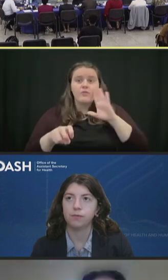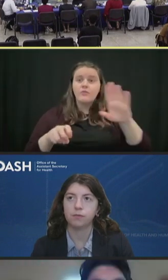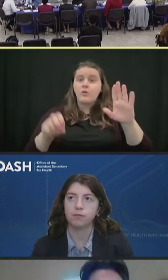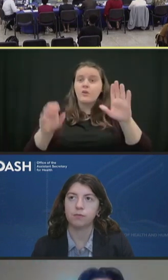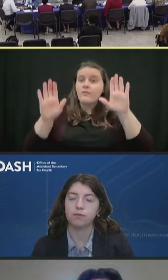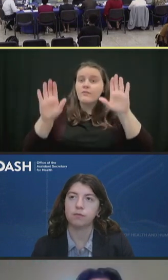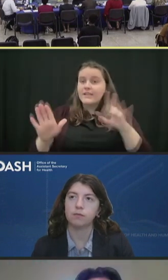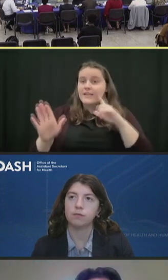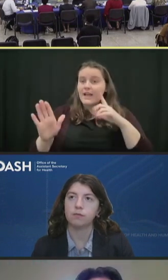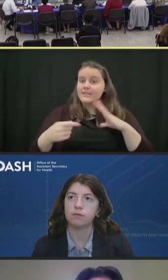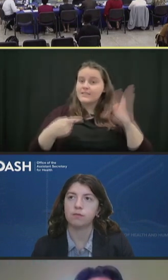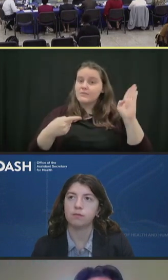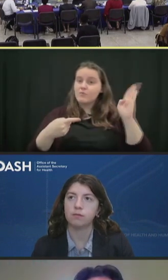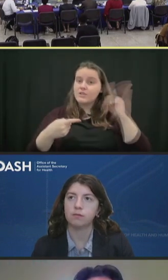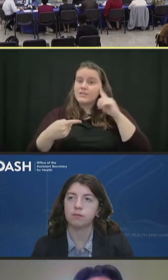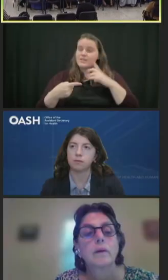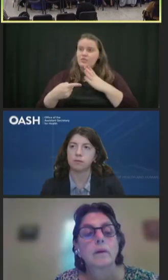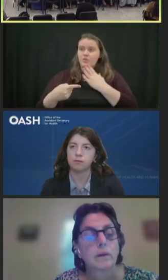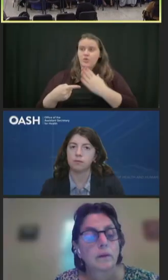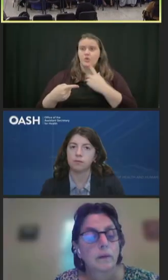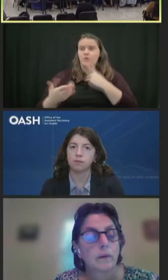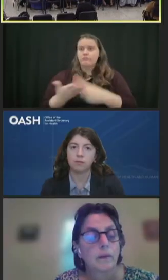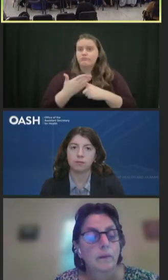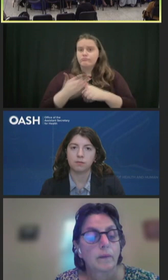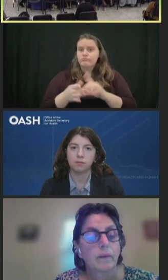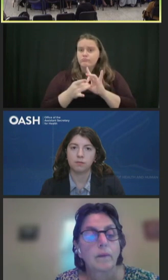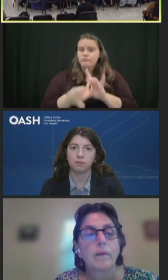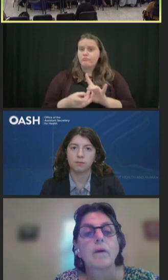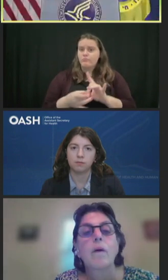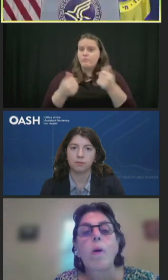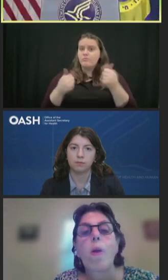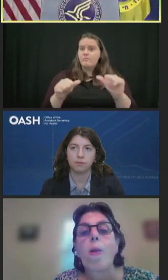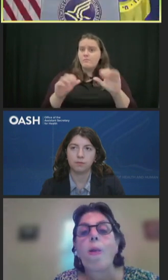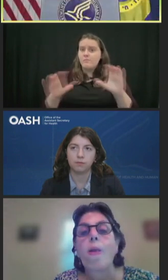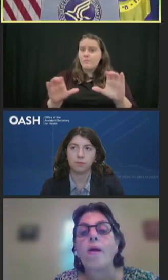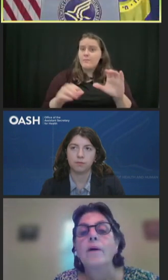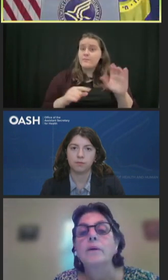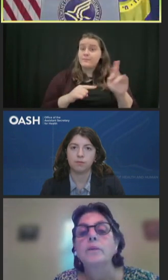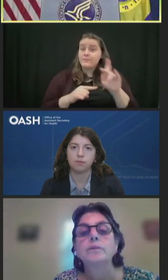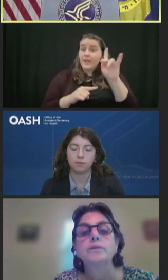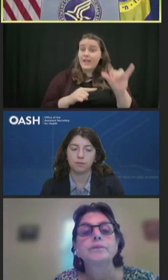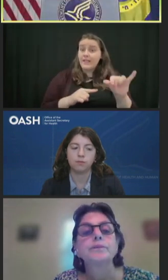terms of what we're trying to do. And Kelly, your last comments really hit on what I was thinking,